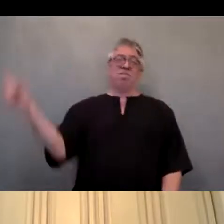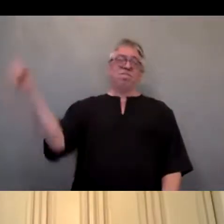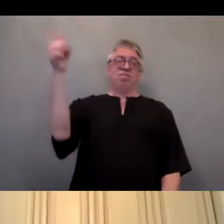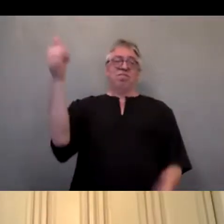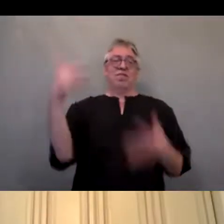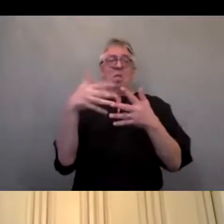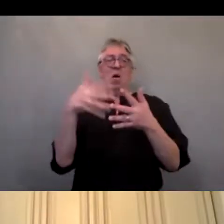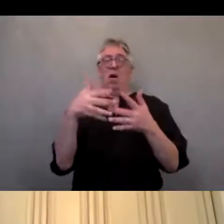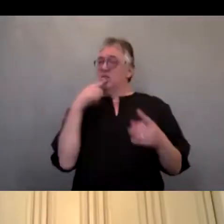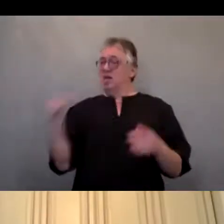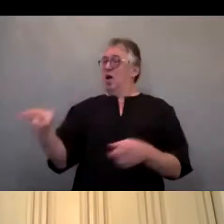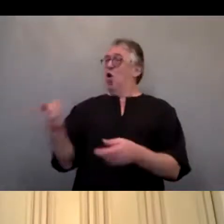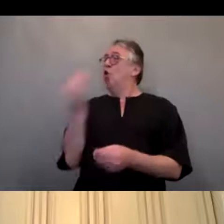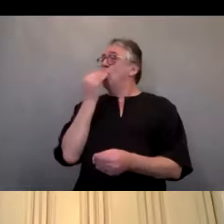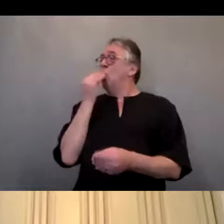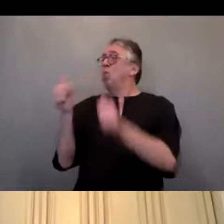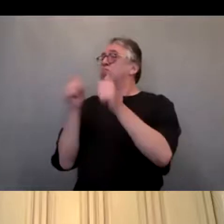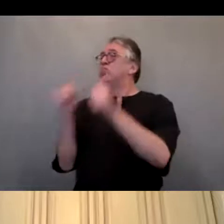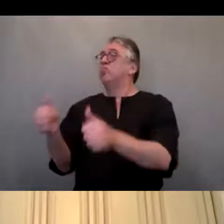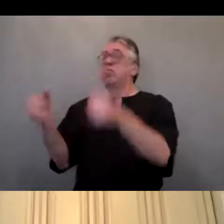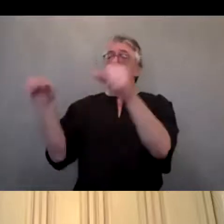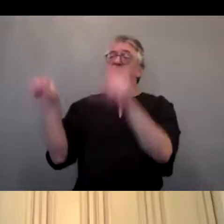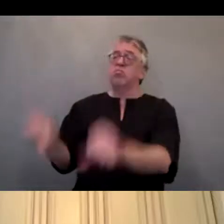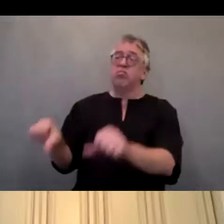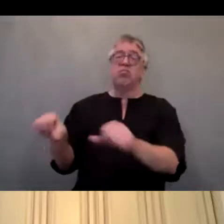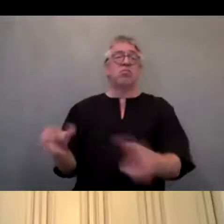implants, the FDA being Food and Drug Administration in the U.S., has